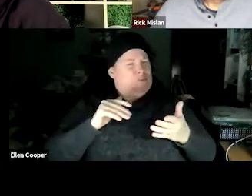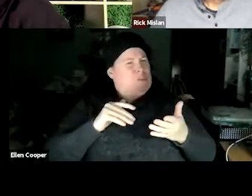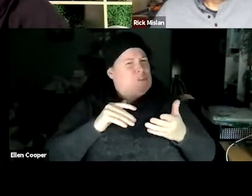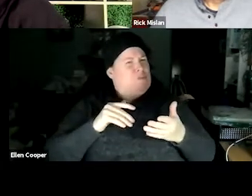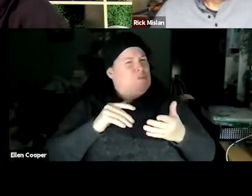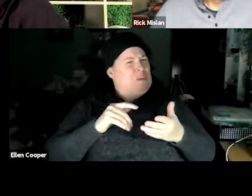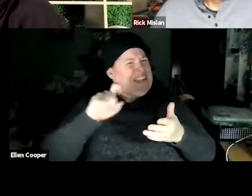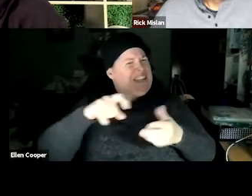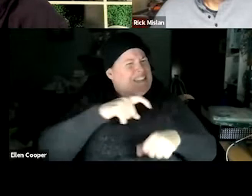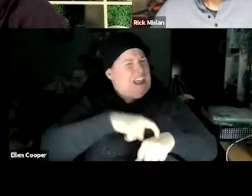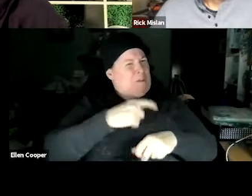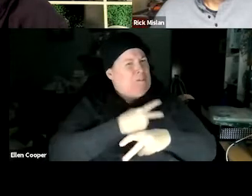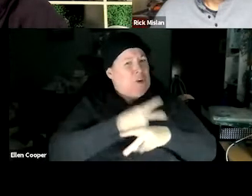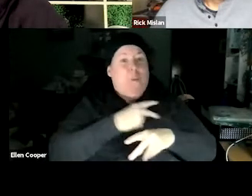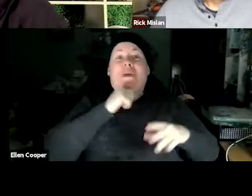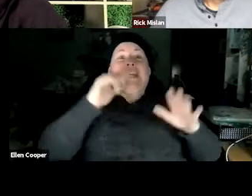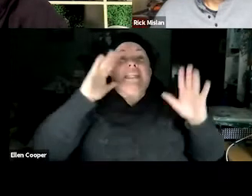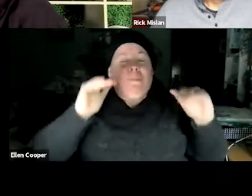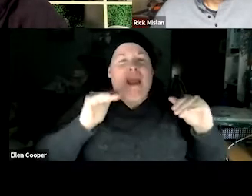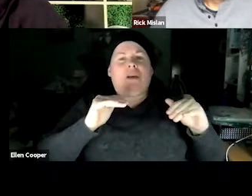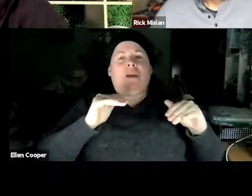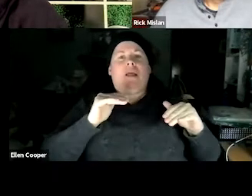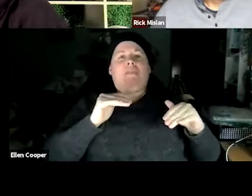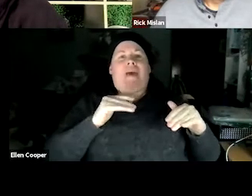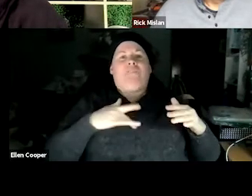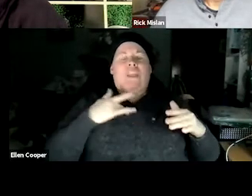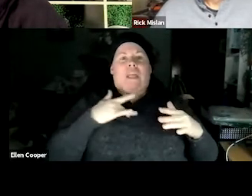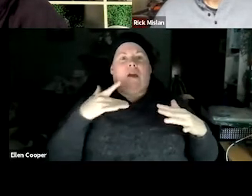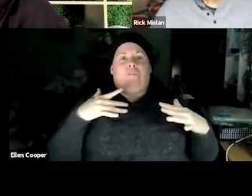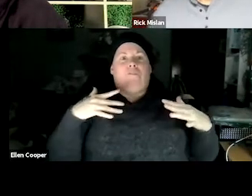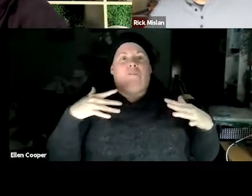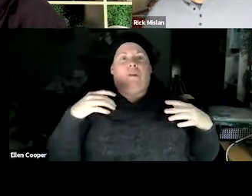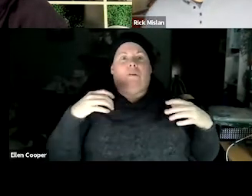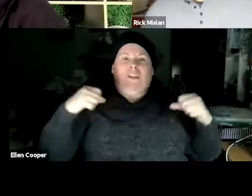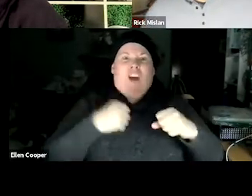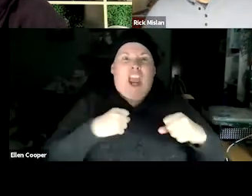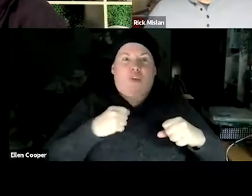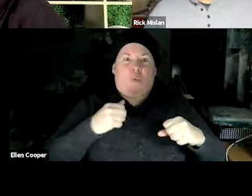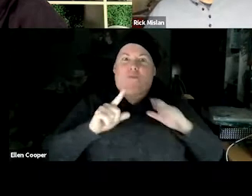what we didn't anticipate was the fight or flight. CalebBarlow: You know hormones that race through your system. Now,